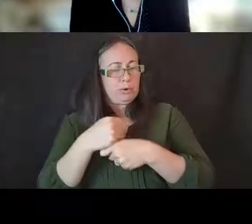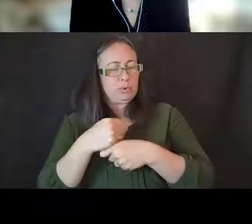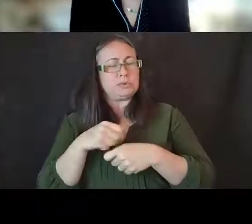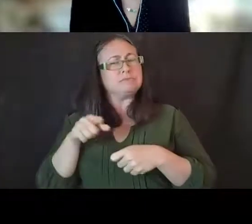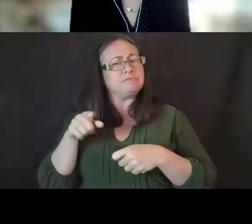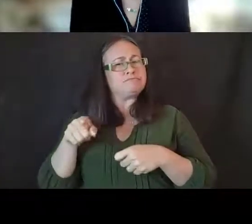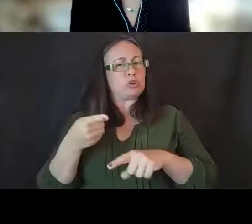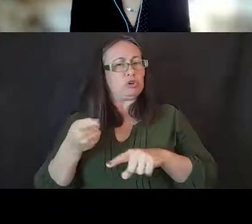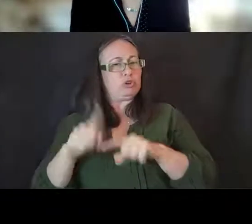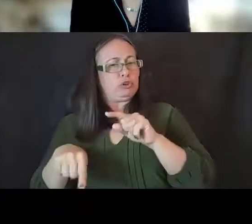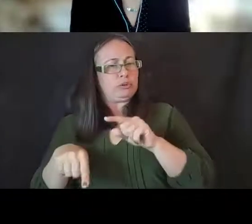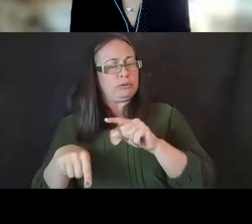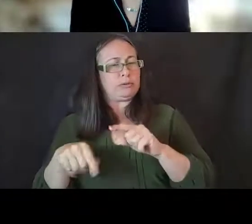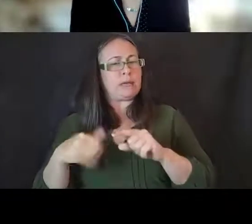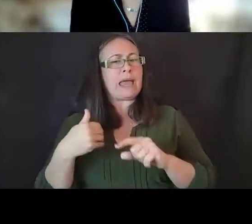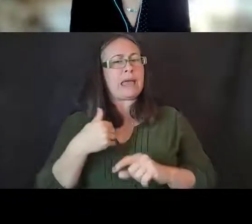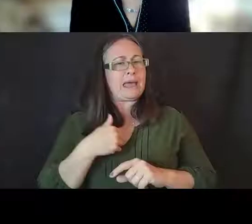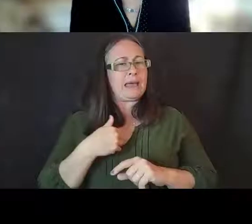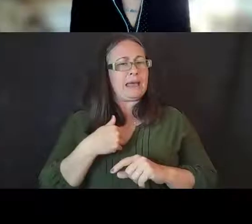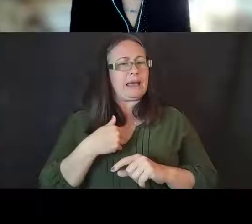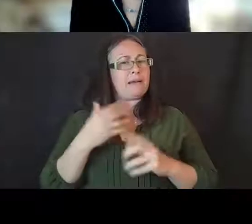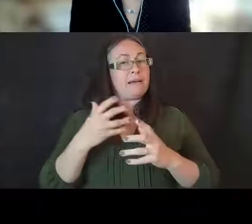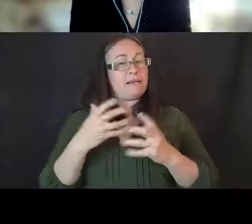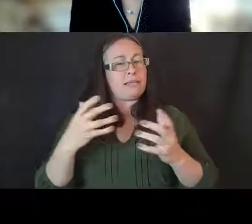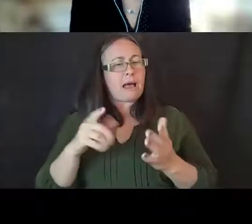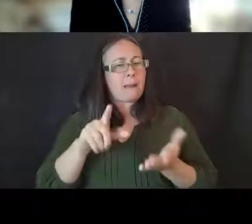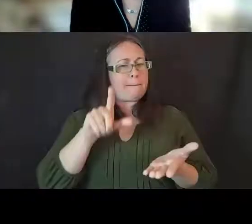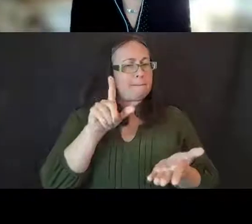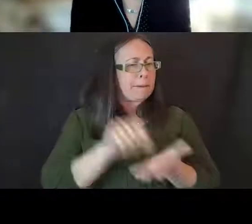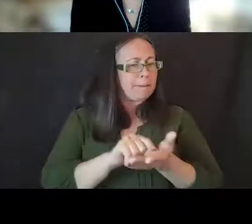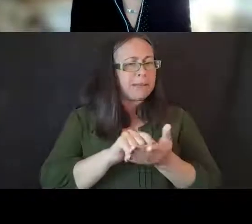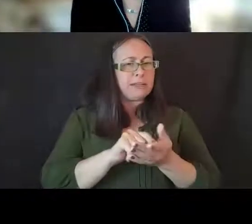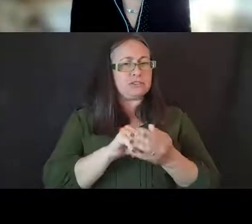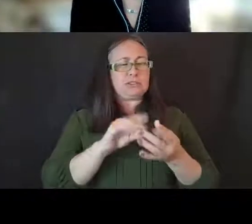And so we had a lot of publications came out about the issues,